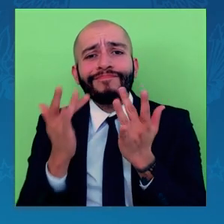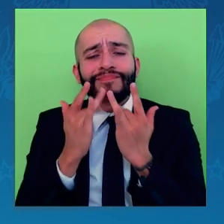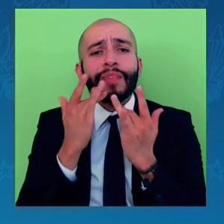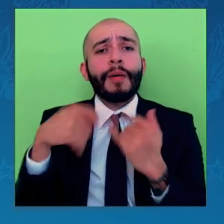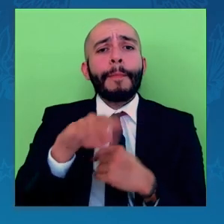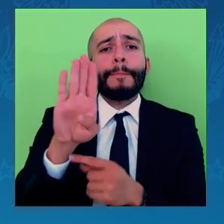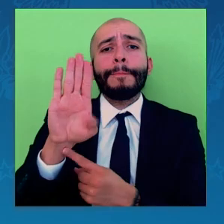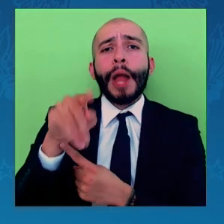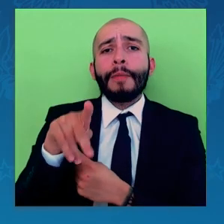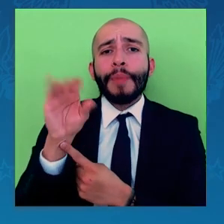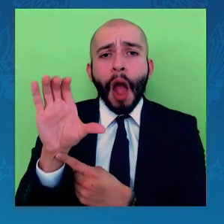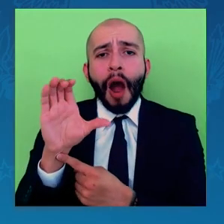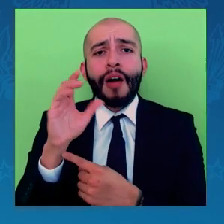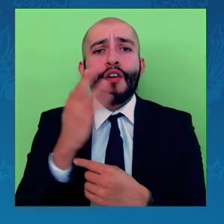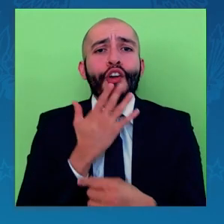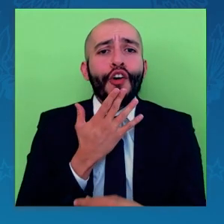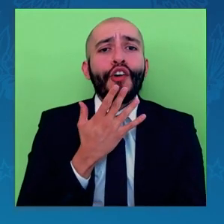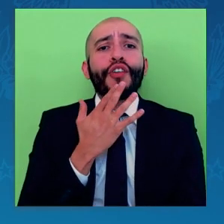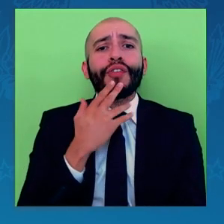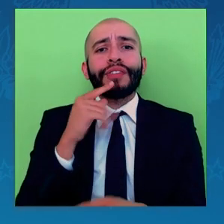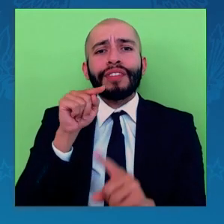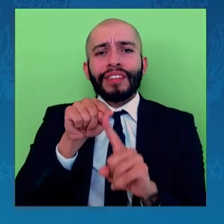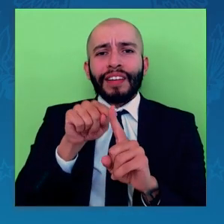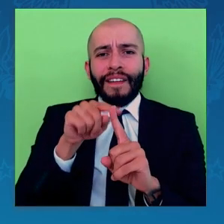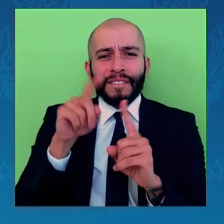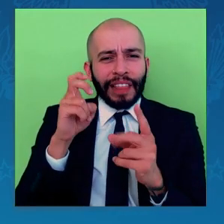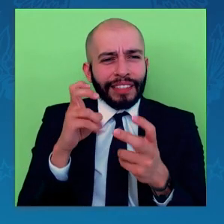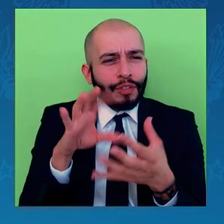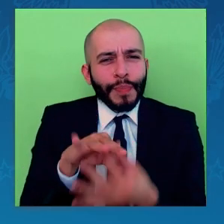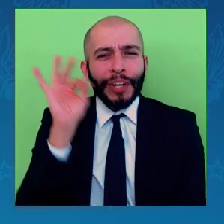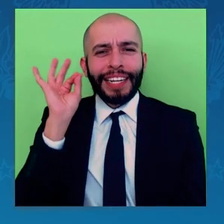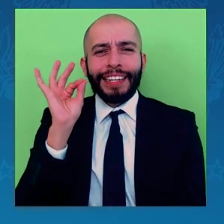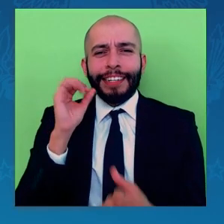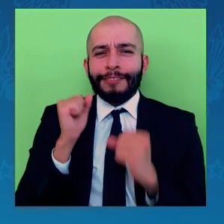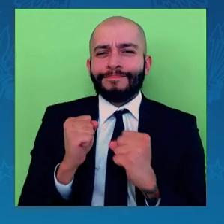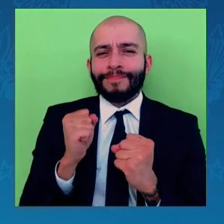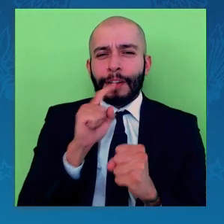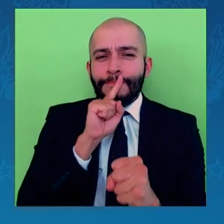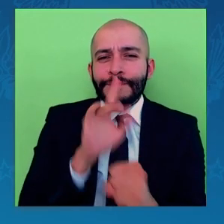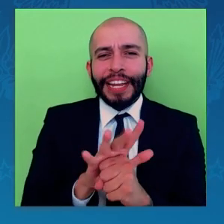and that same commitment to equity. I'll never forget that its ultimate success